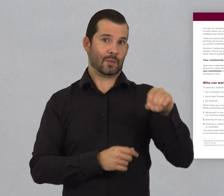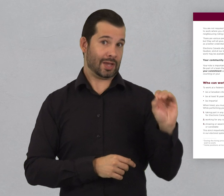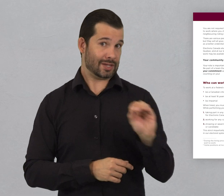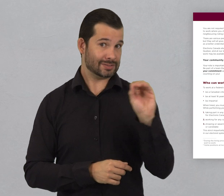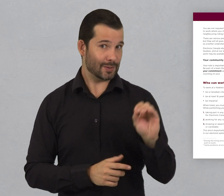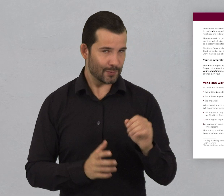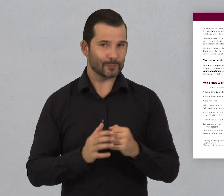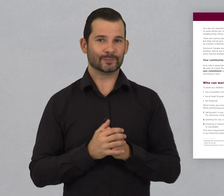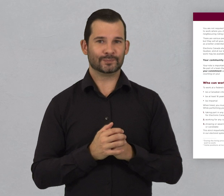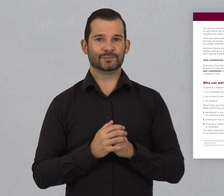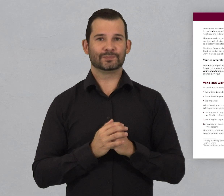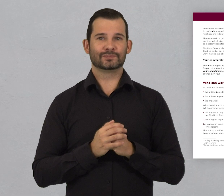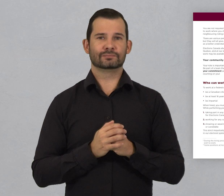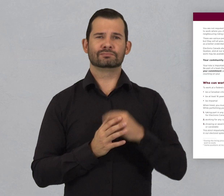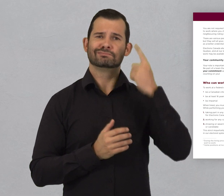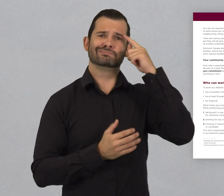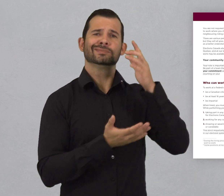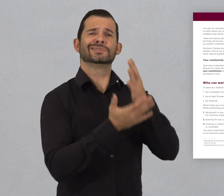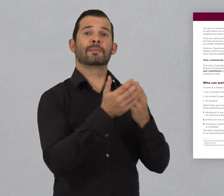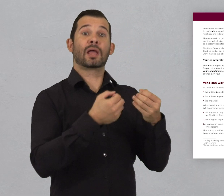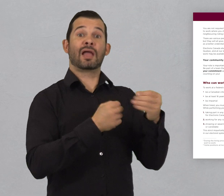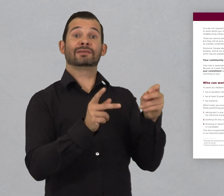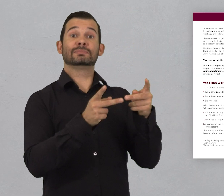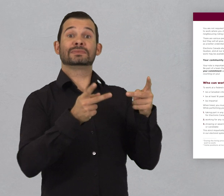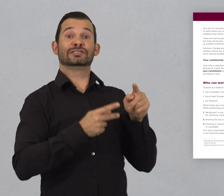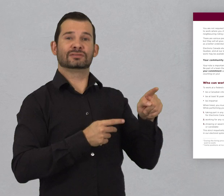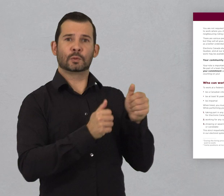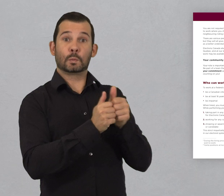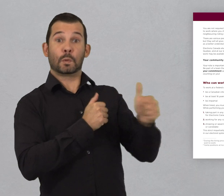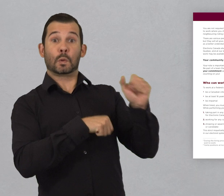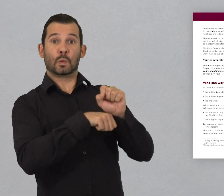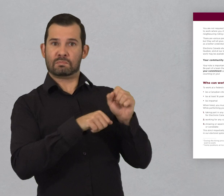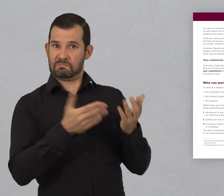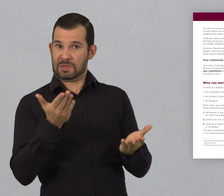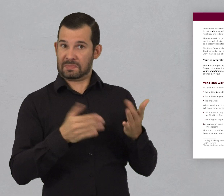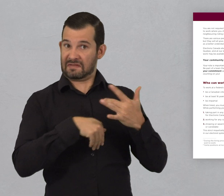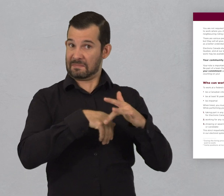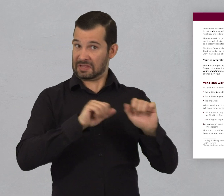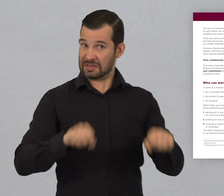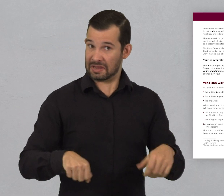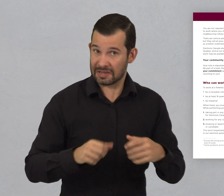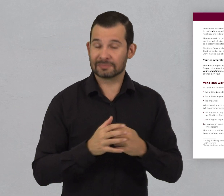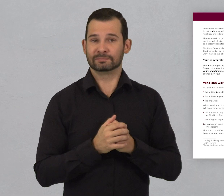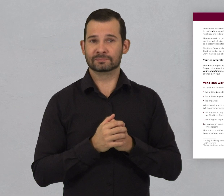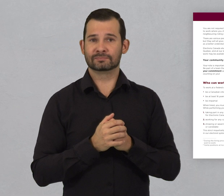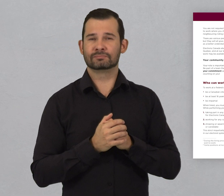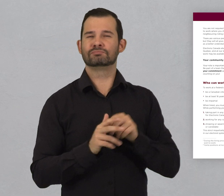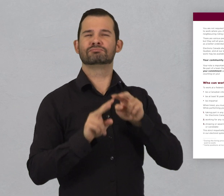Ontario. For some office positions, remote work may be available. Check our website for